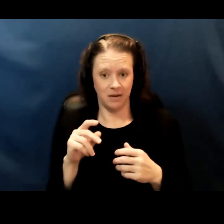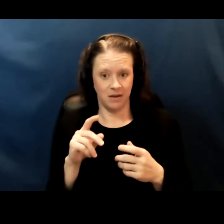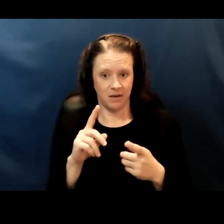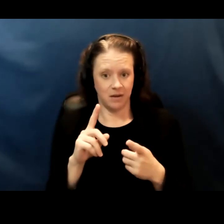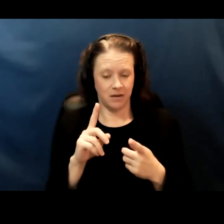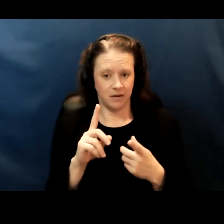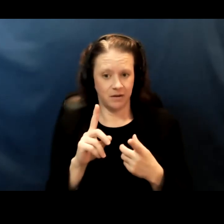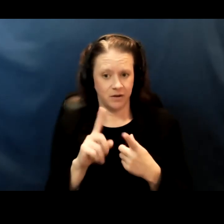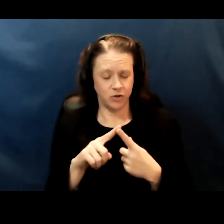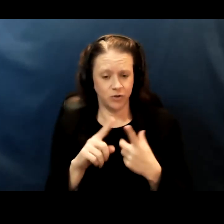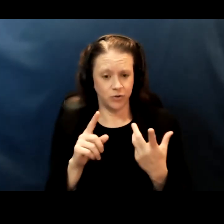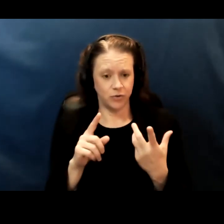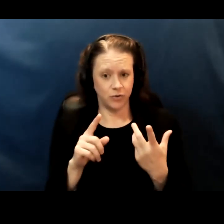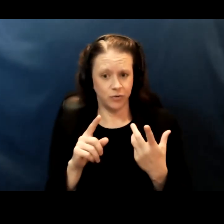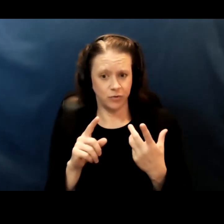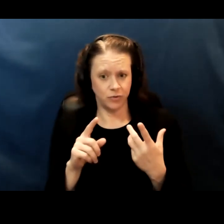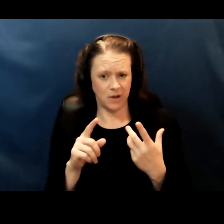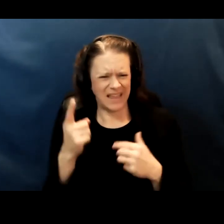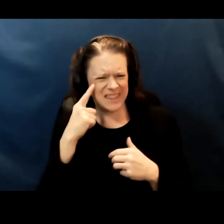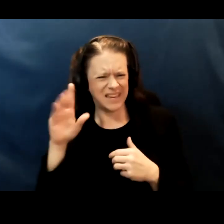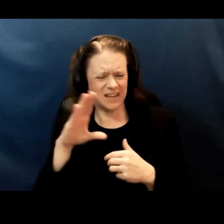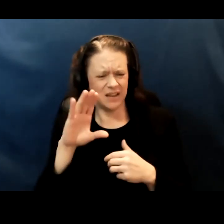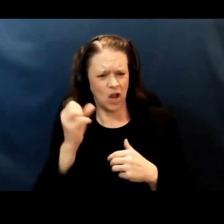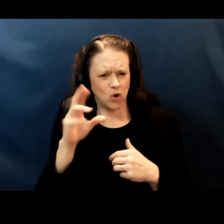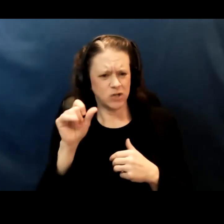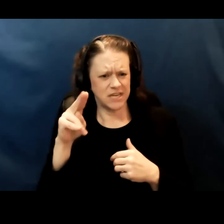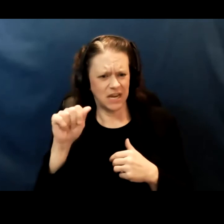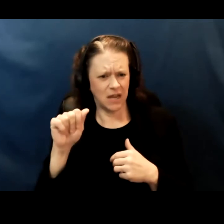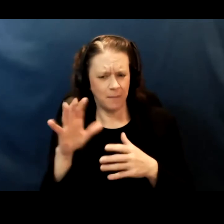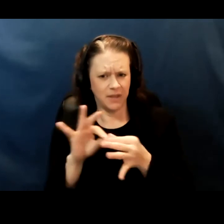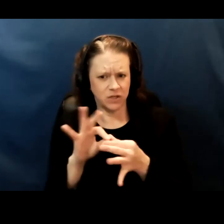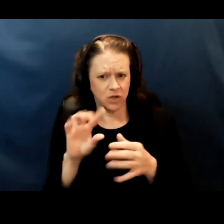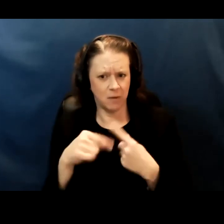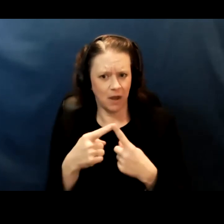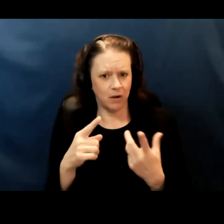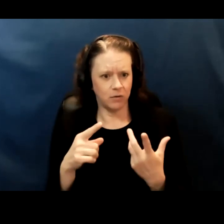bit about the ADA. I even sent them a link to Rev.com which Christena